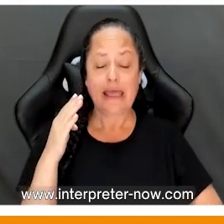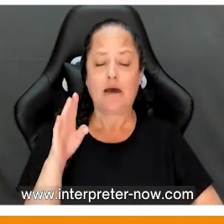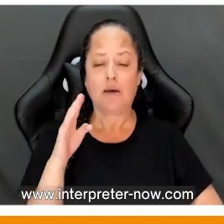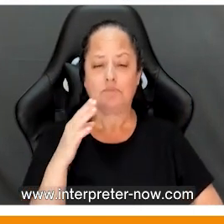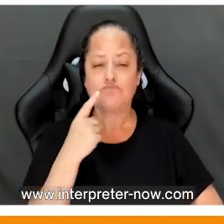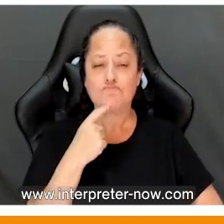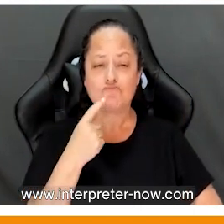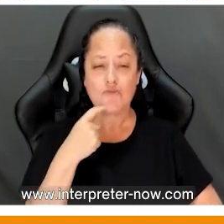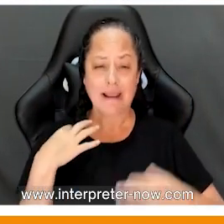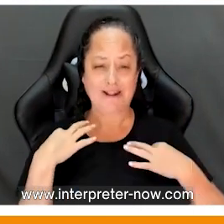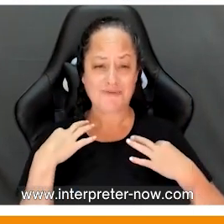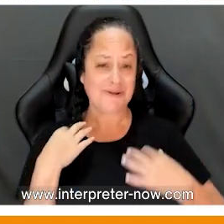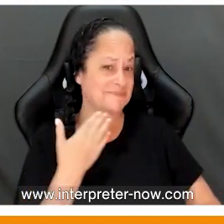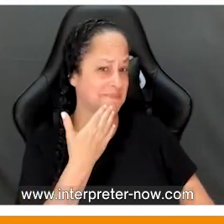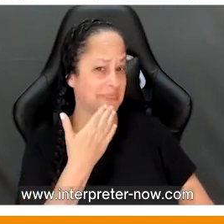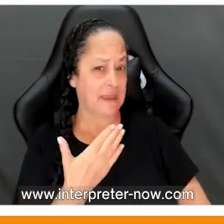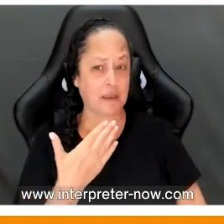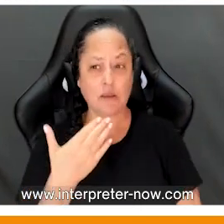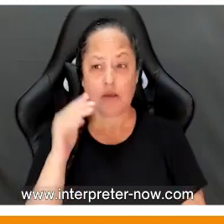Awesome, thank you!